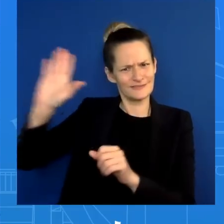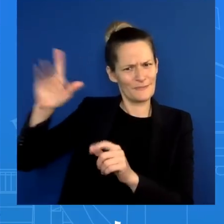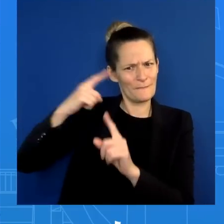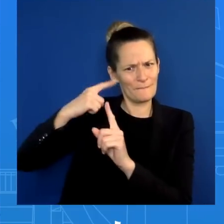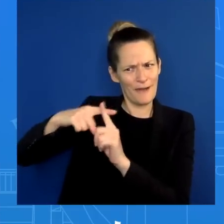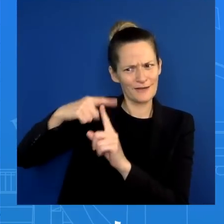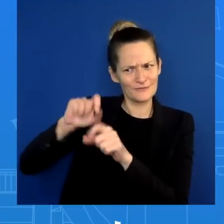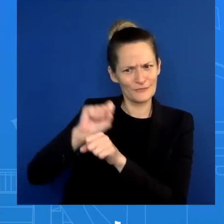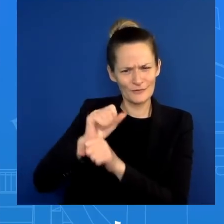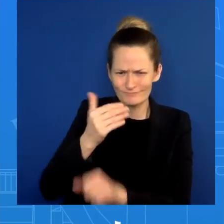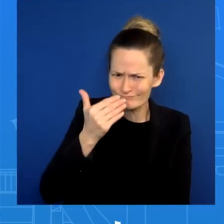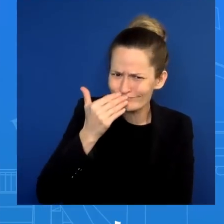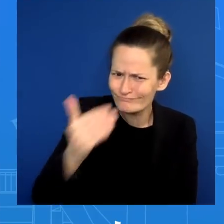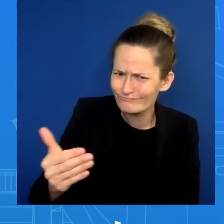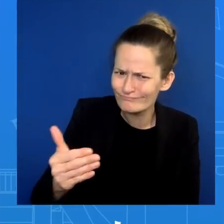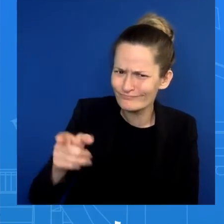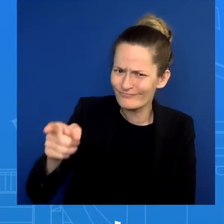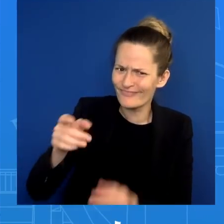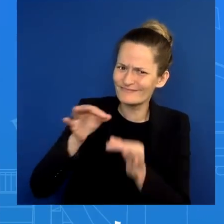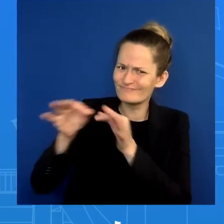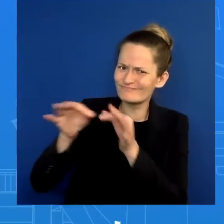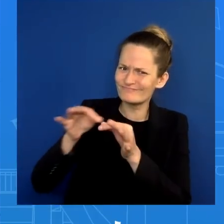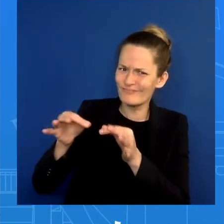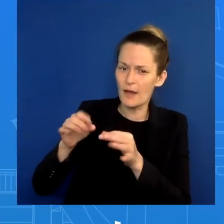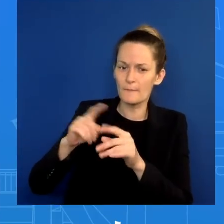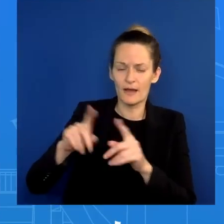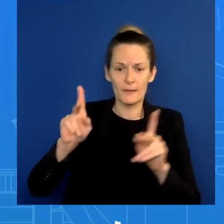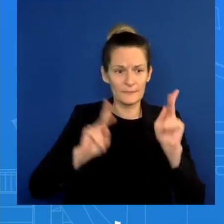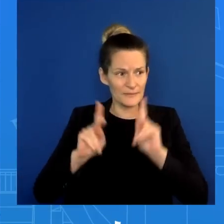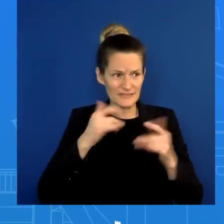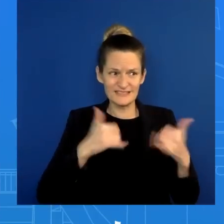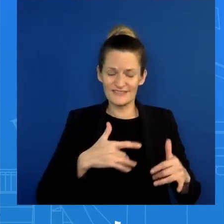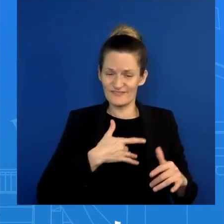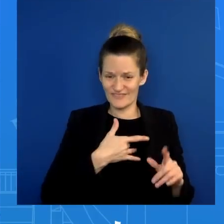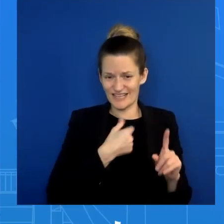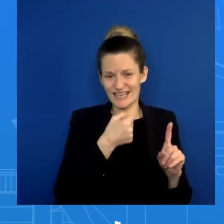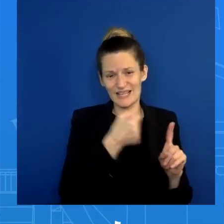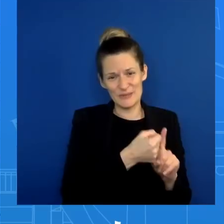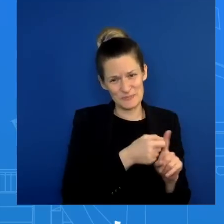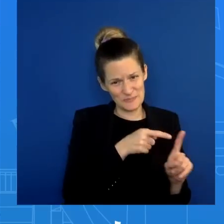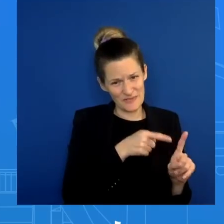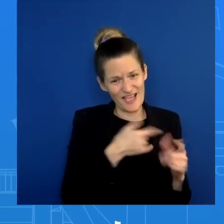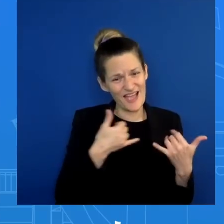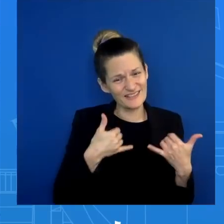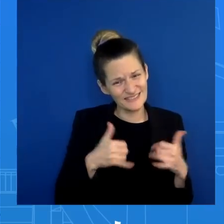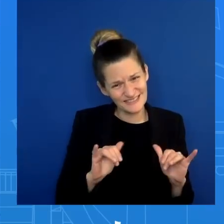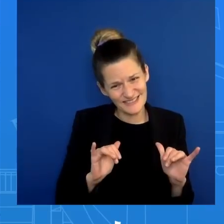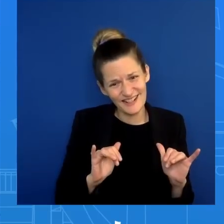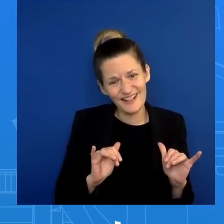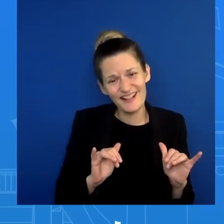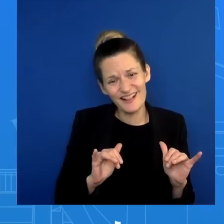And we've created to what you've just laid out nearly 10 million new jobs since the president took office.